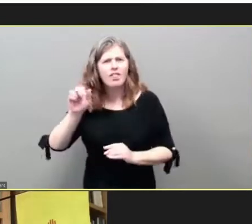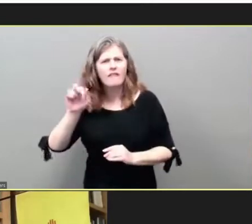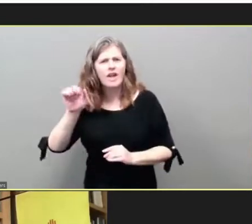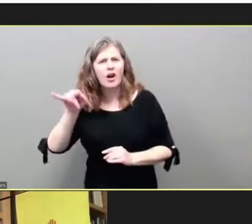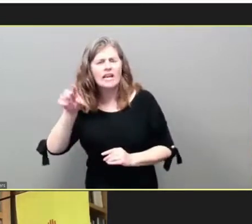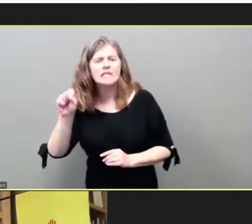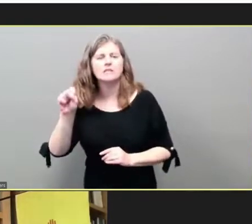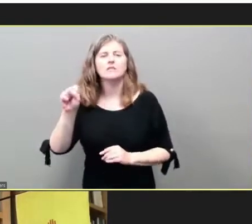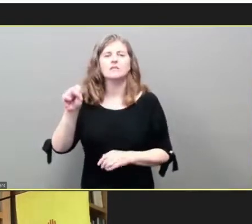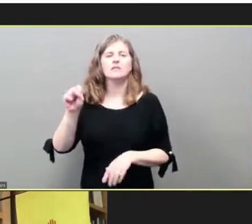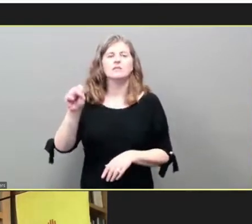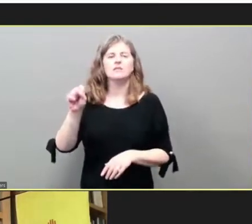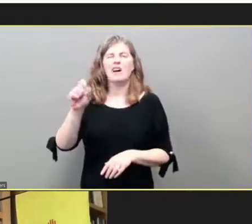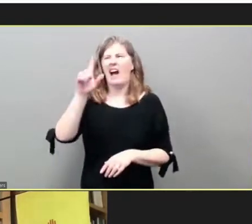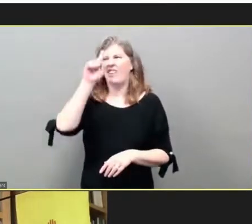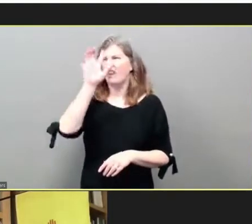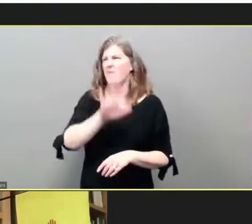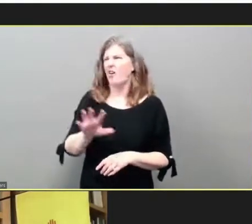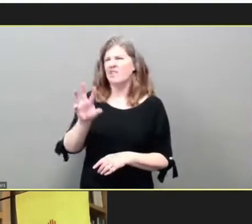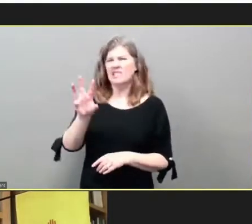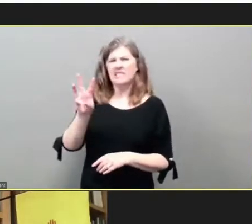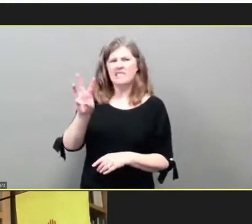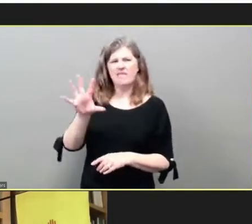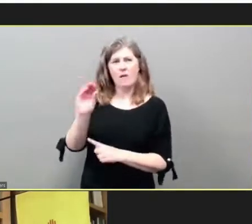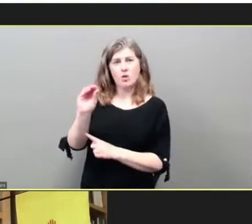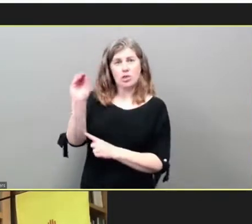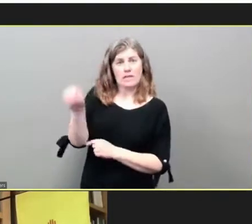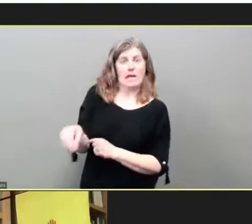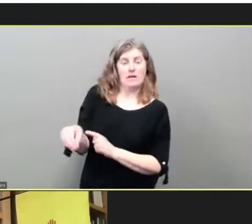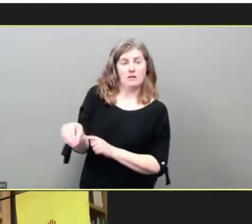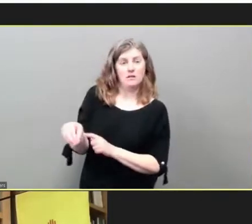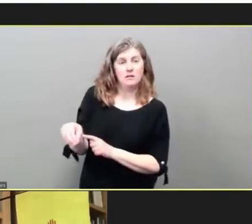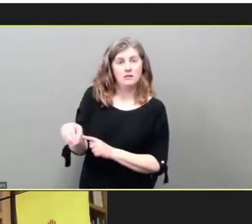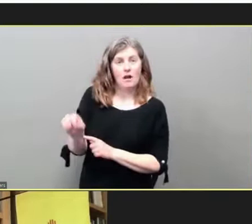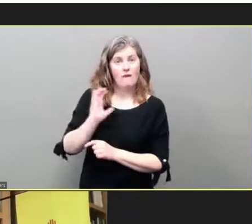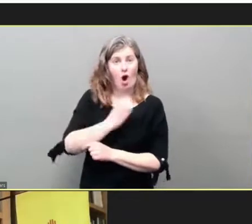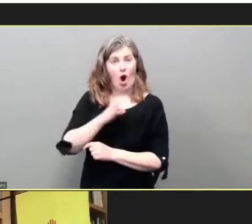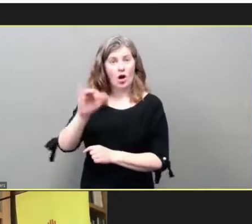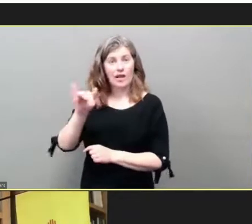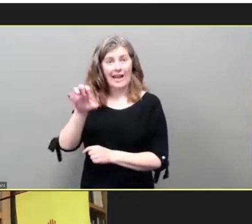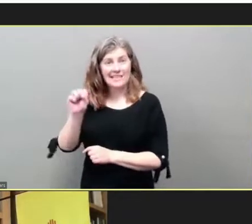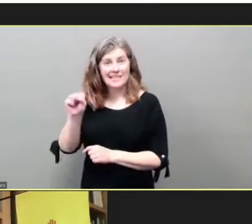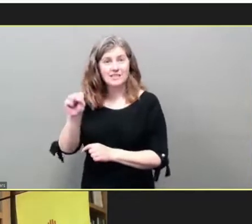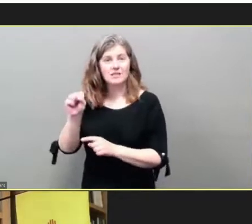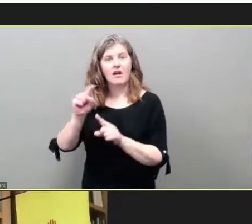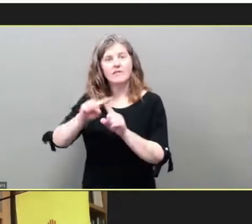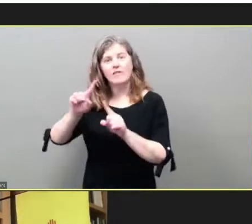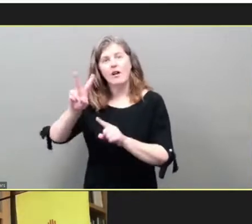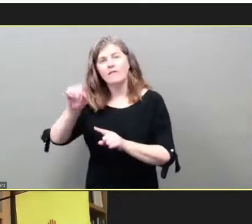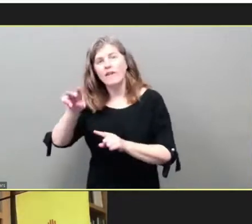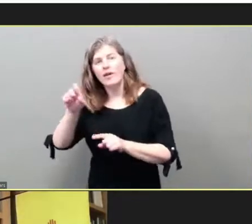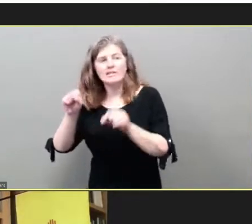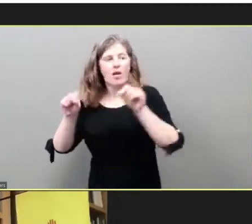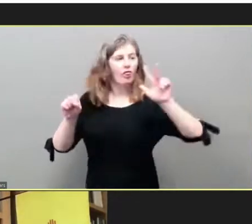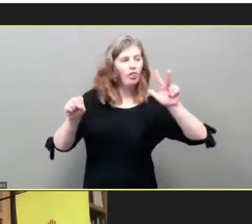about 65 of the The case is being variants and them being 35 more trains